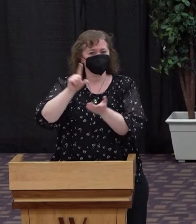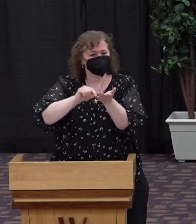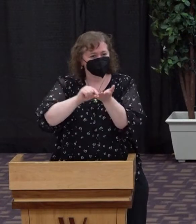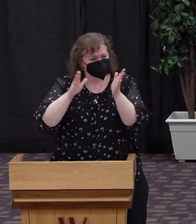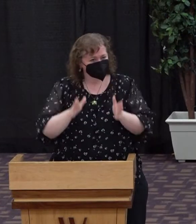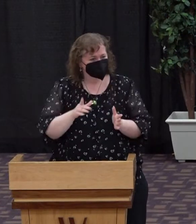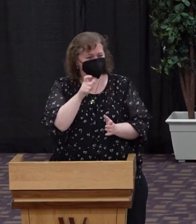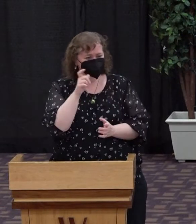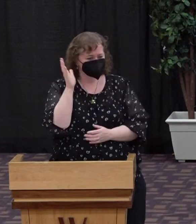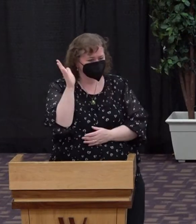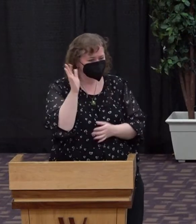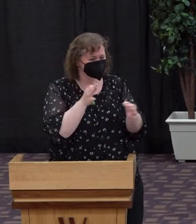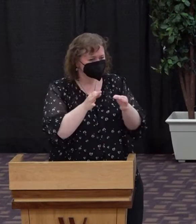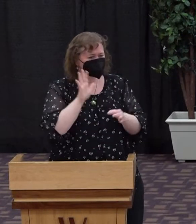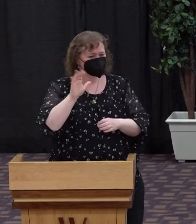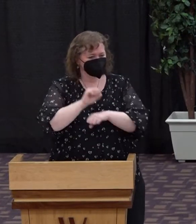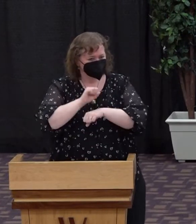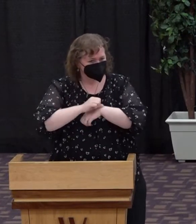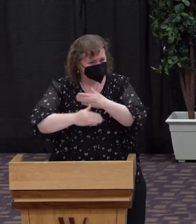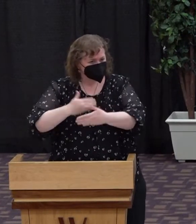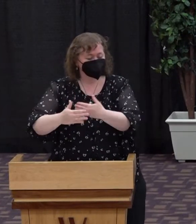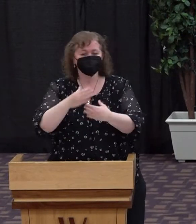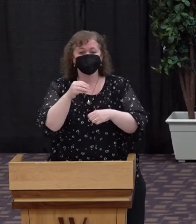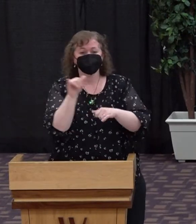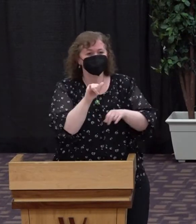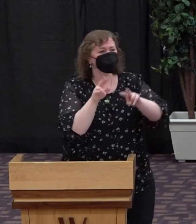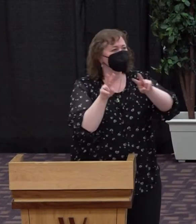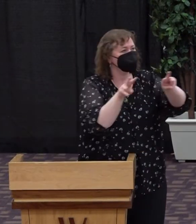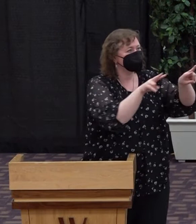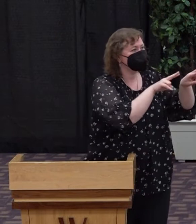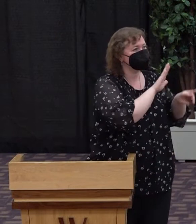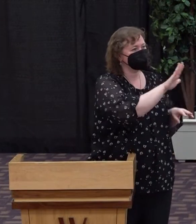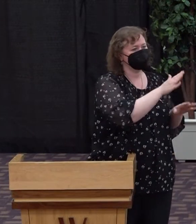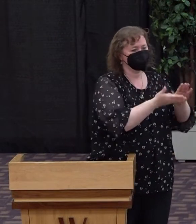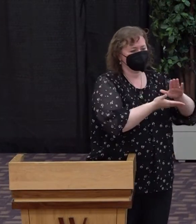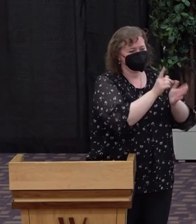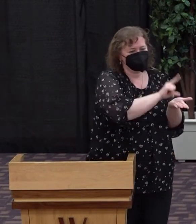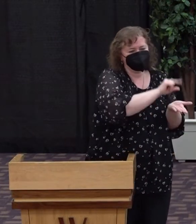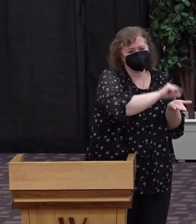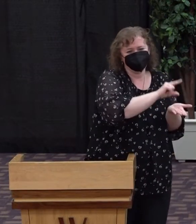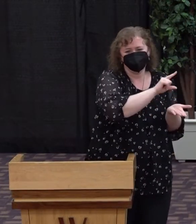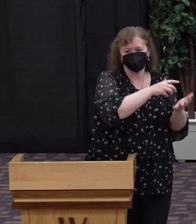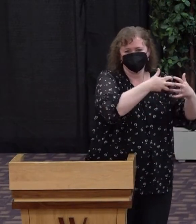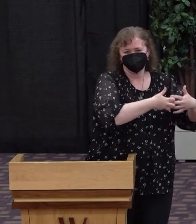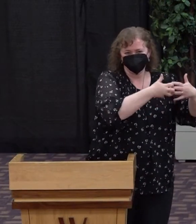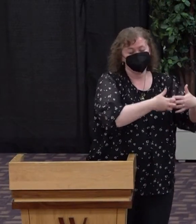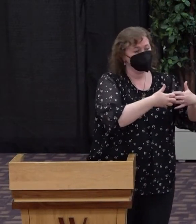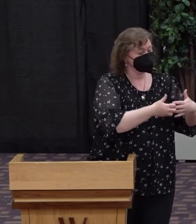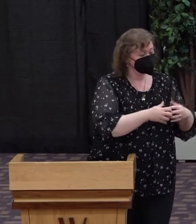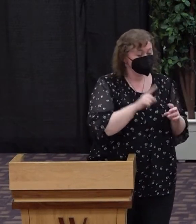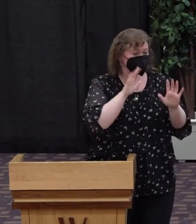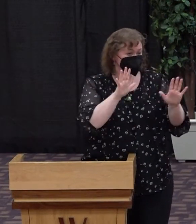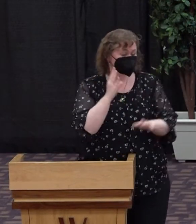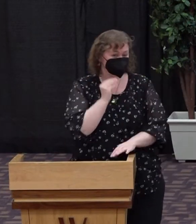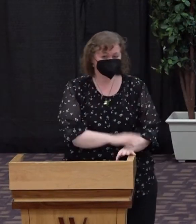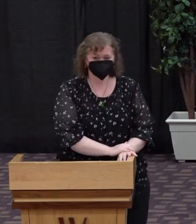And we were able to hear from the publishers about their work and the process from start to finish.